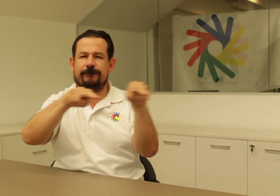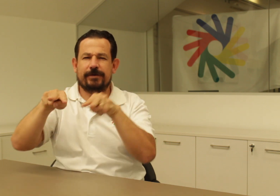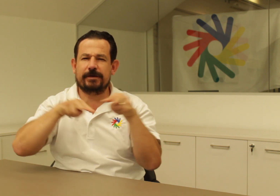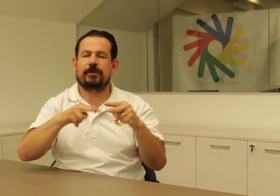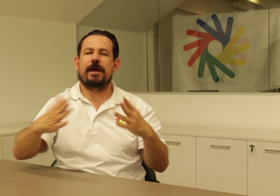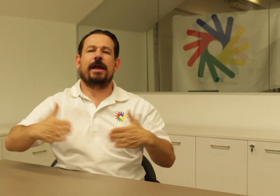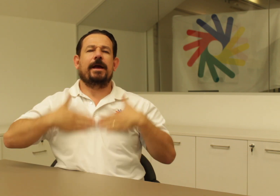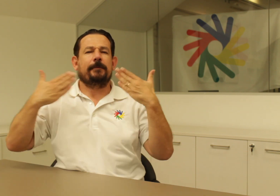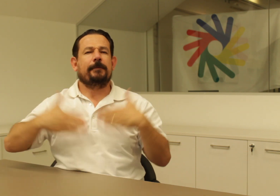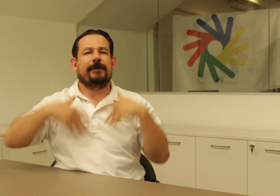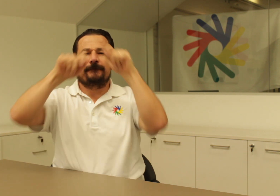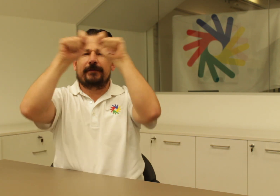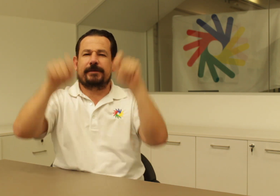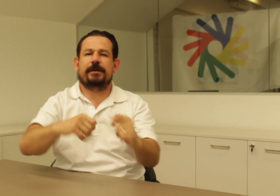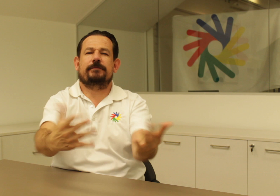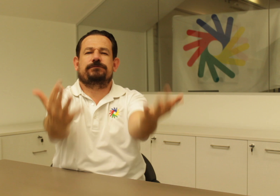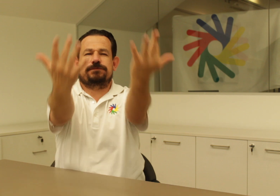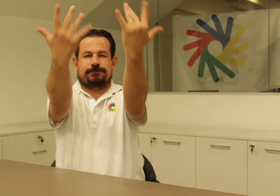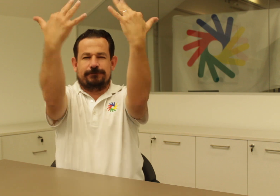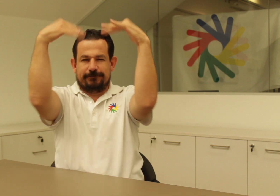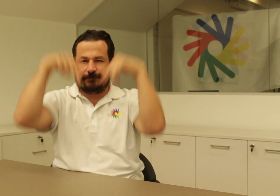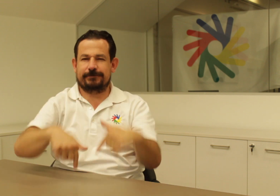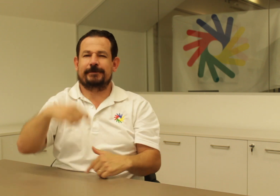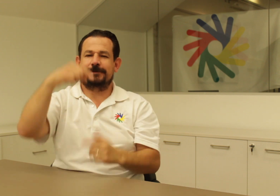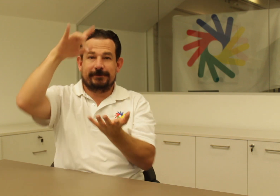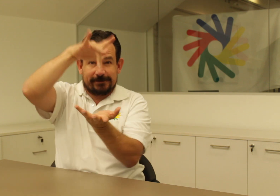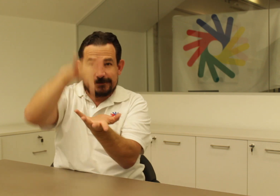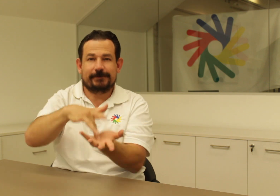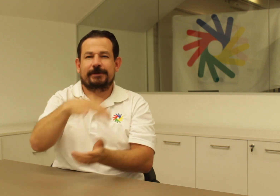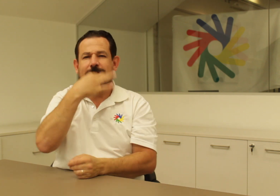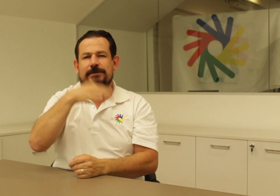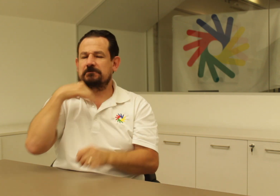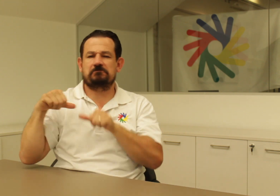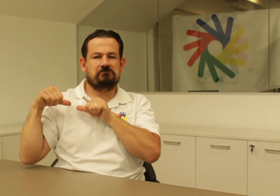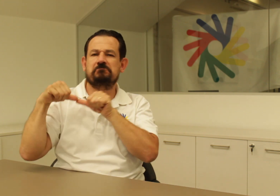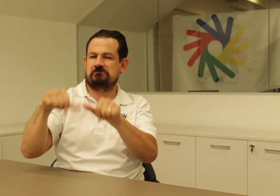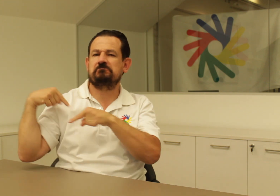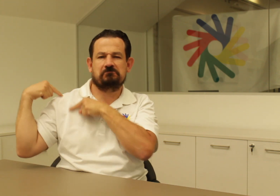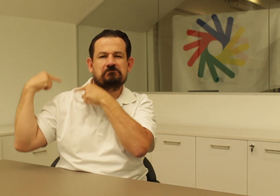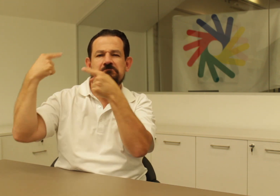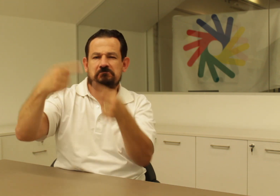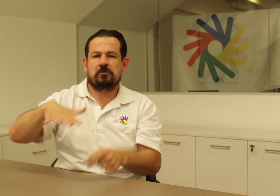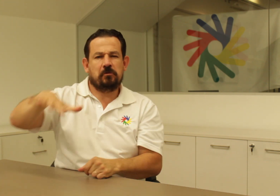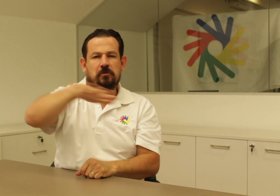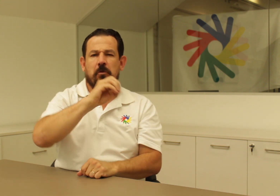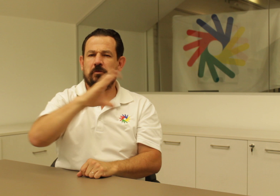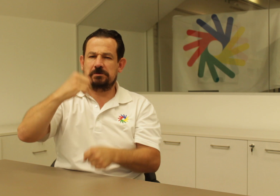in a video that she was happy to welcome Deaf Sports Federations to come to Caxias do Sul. That was always the plan and